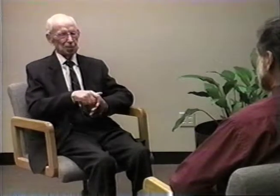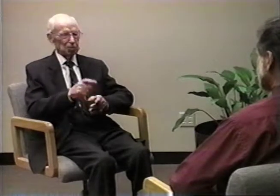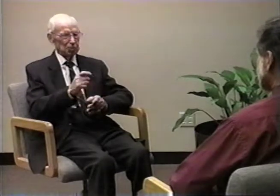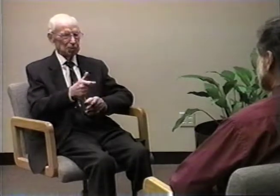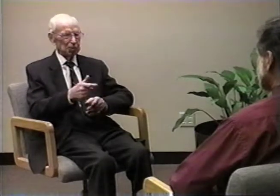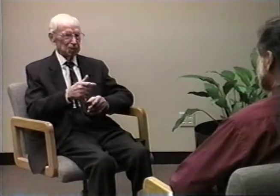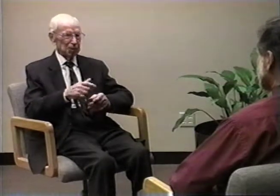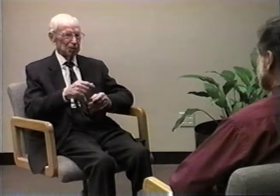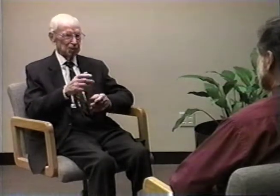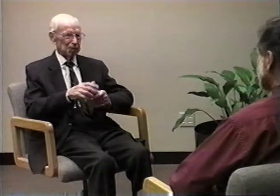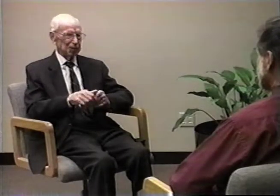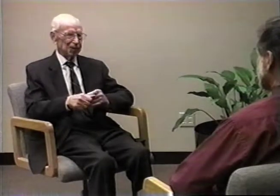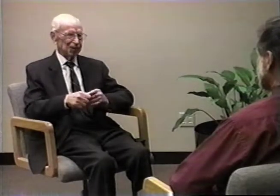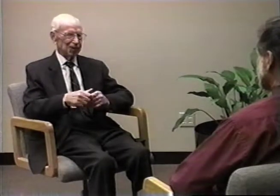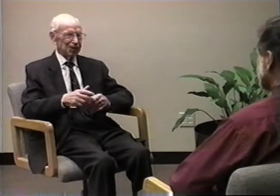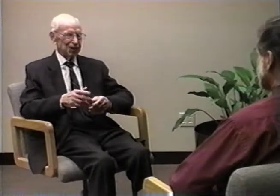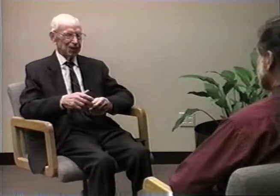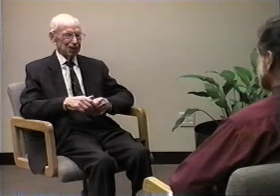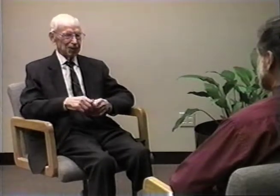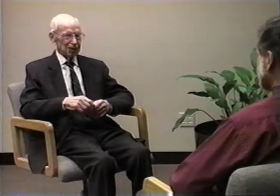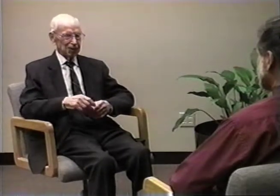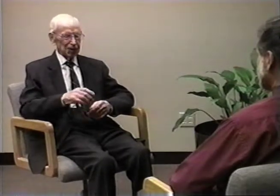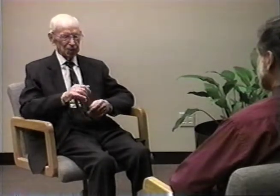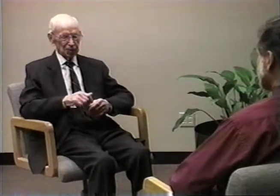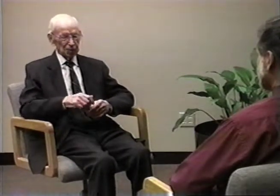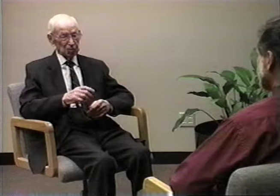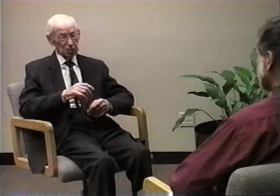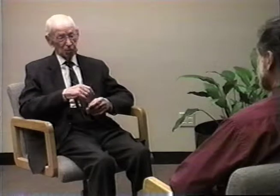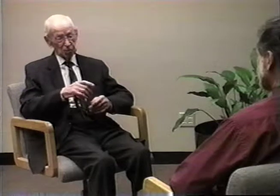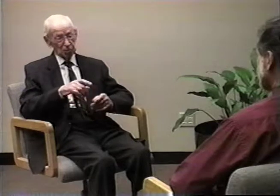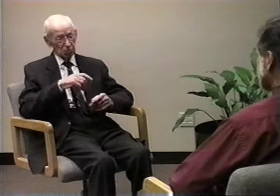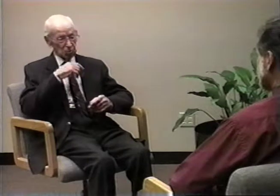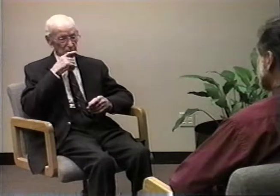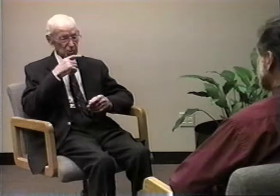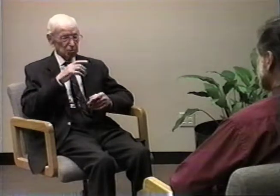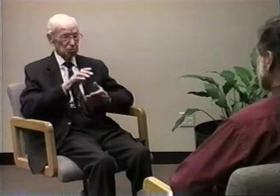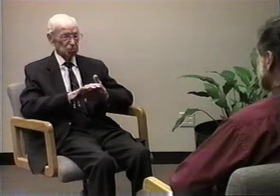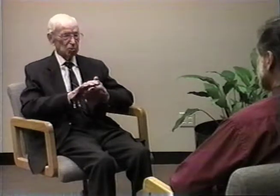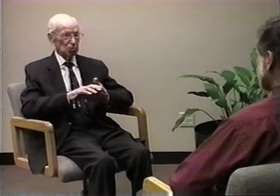which would give me balance as I practiced my steps.